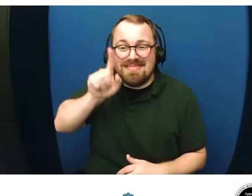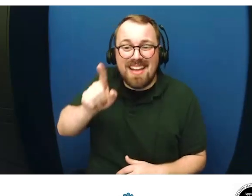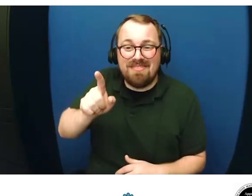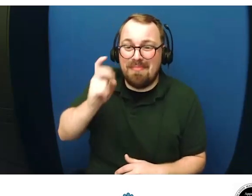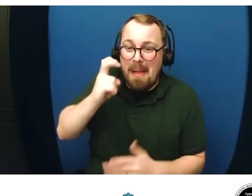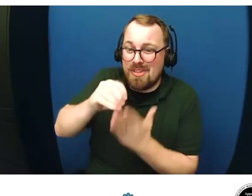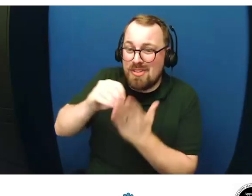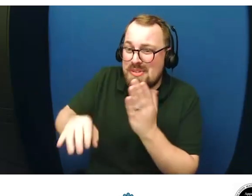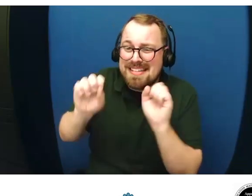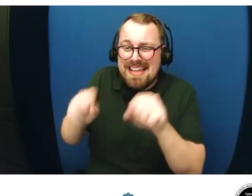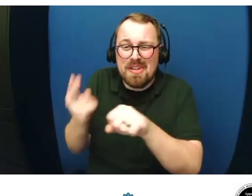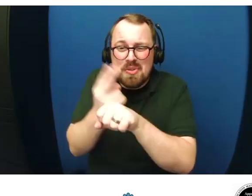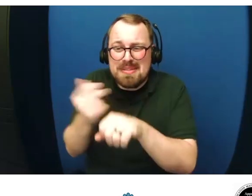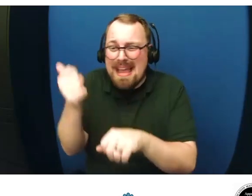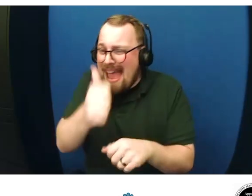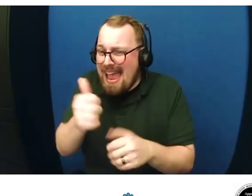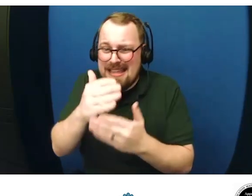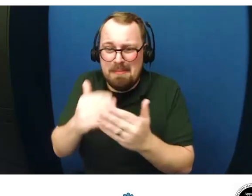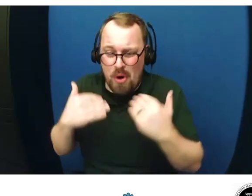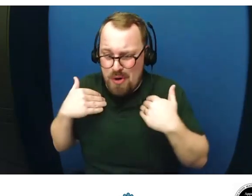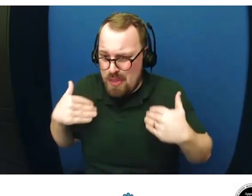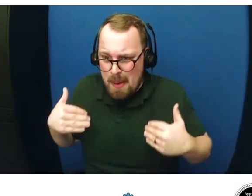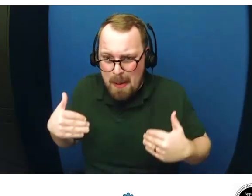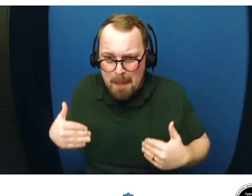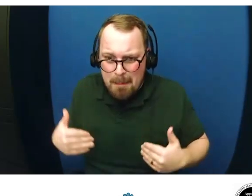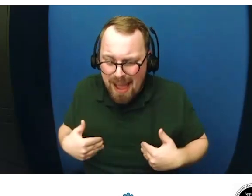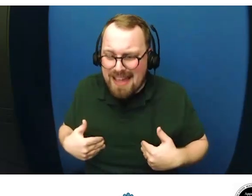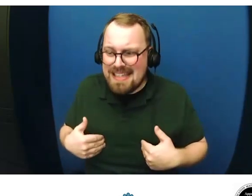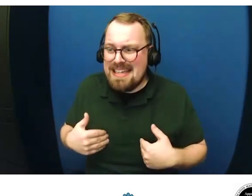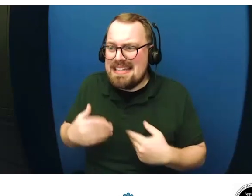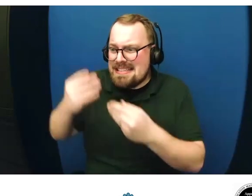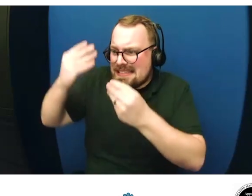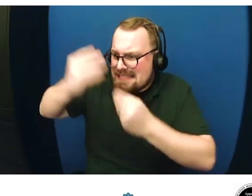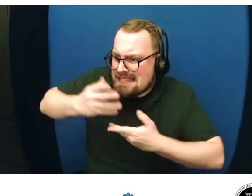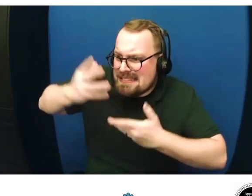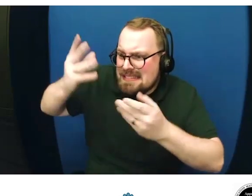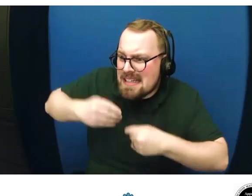any part of their body to gather information and to communicate and to learn.